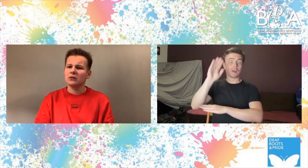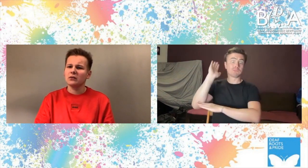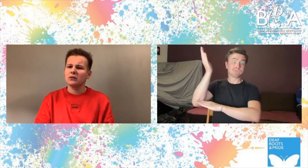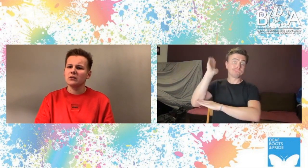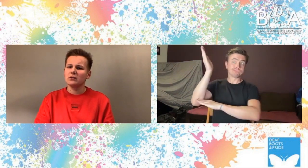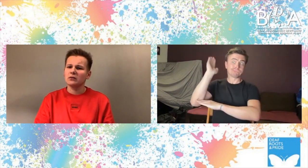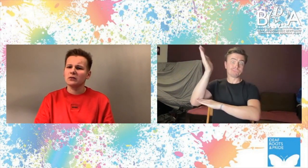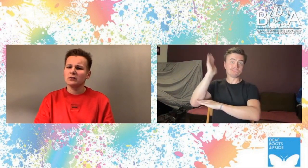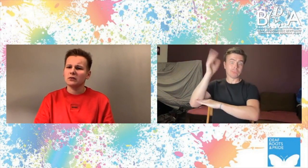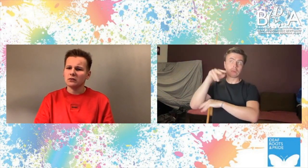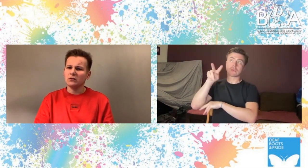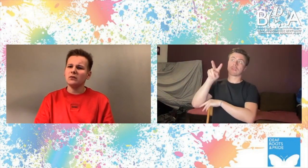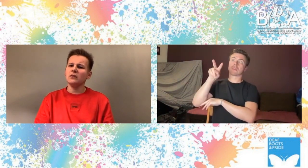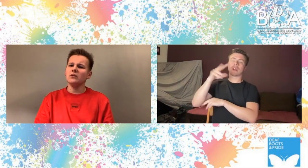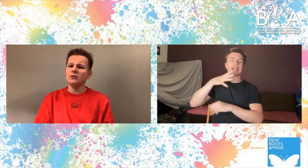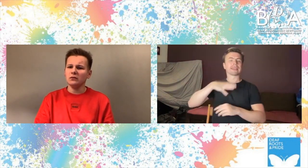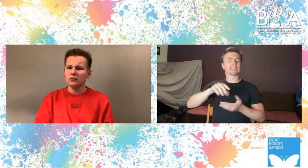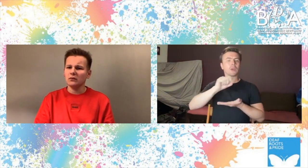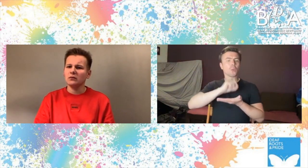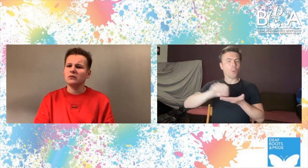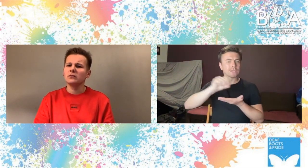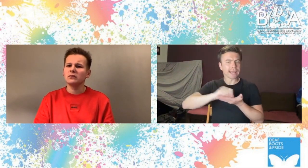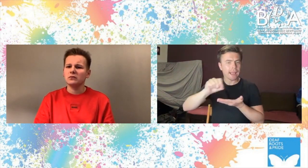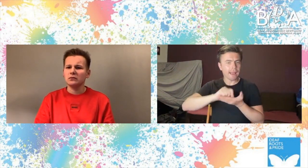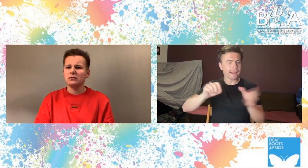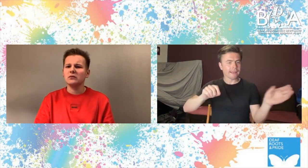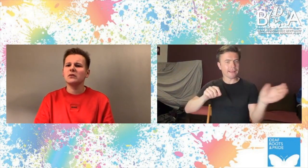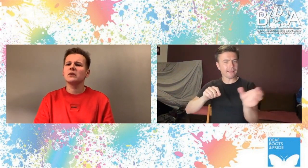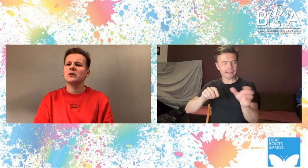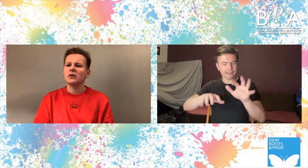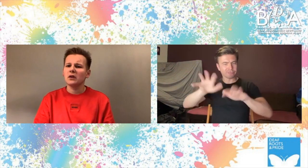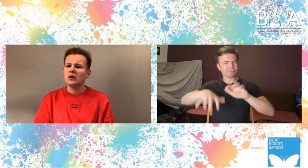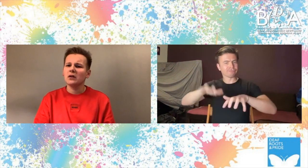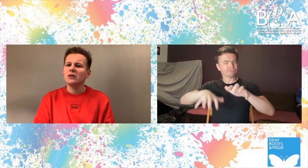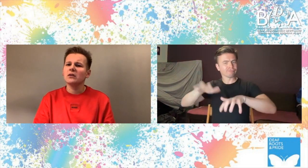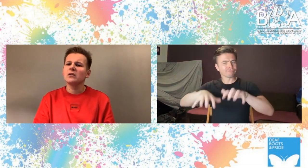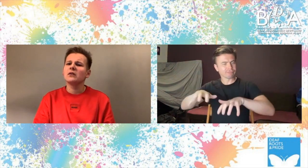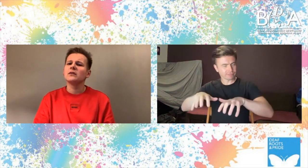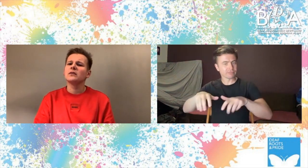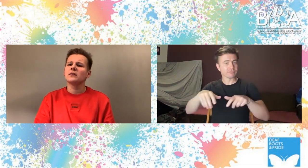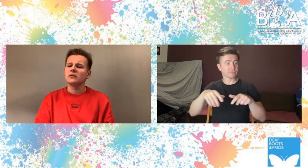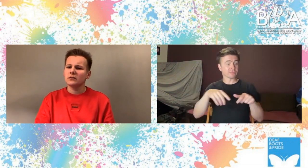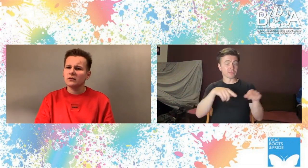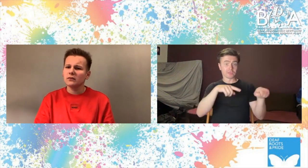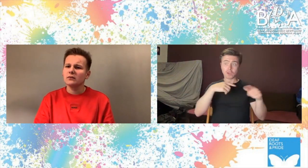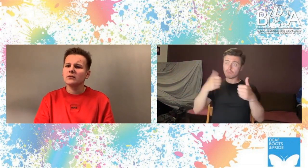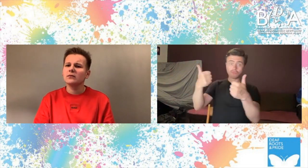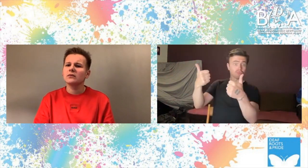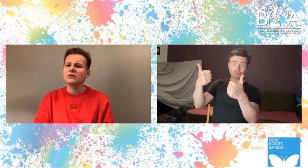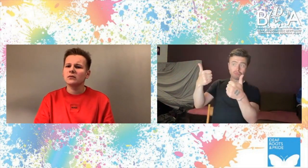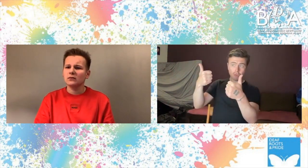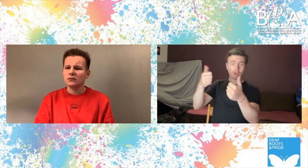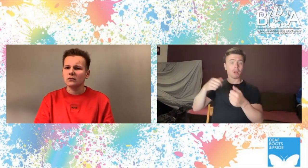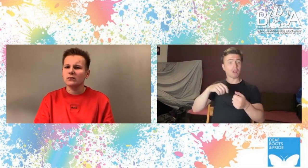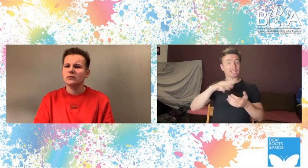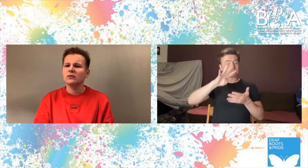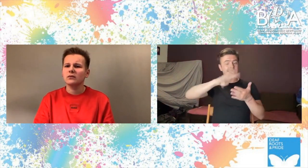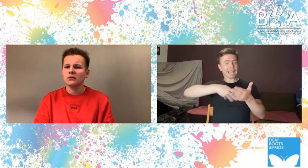I explained that because I would be looking at the interpreter while the lecture was going on, I would probably need a note taker too, maybe an electronic